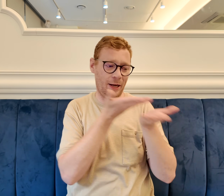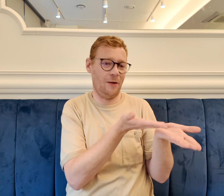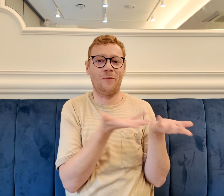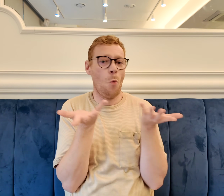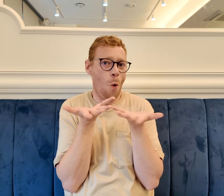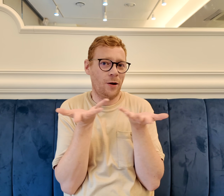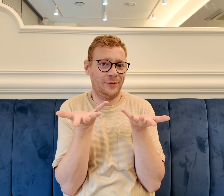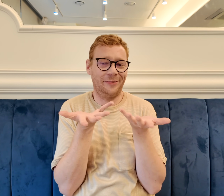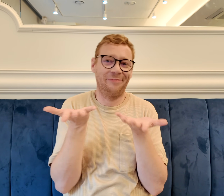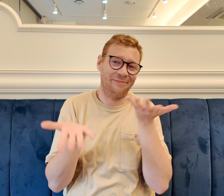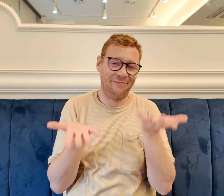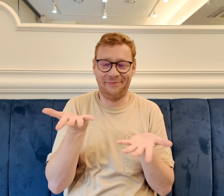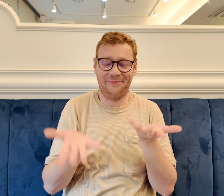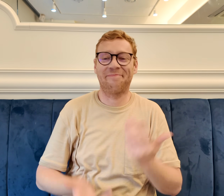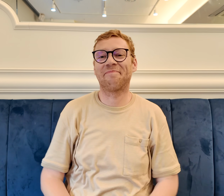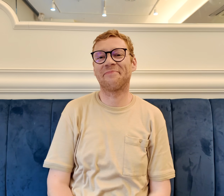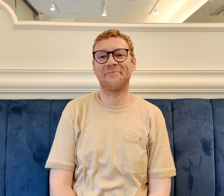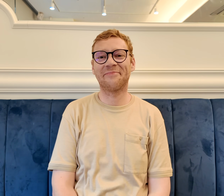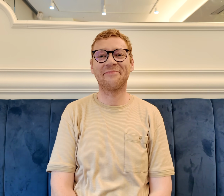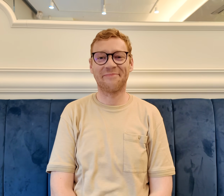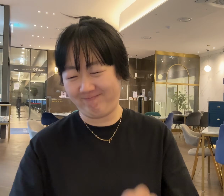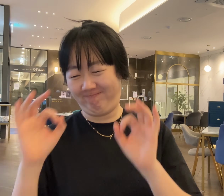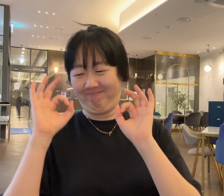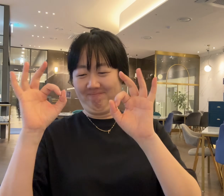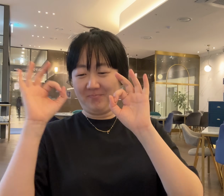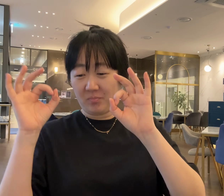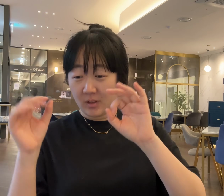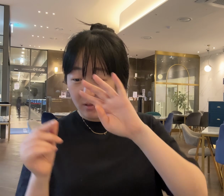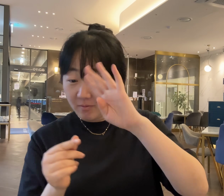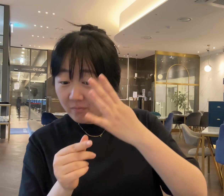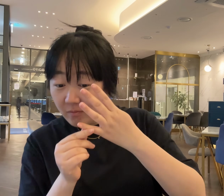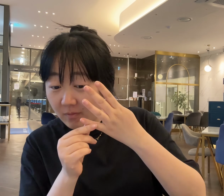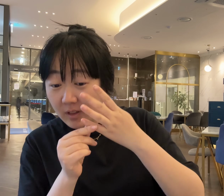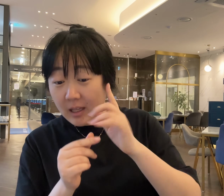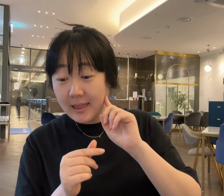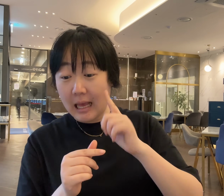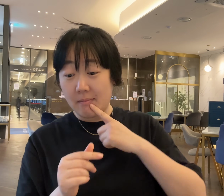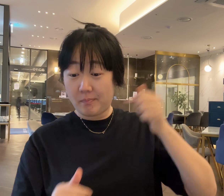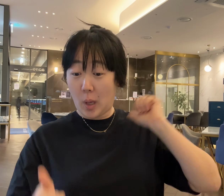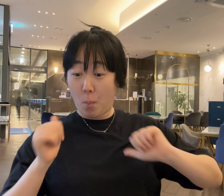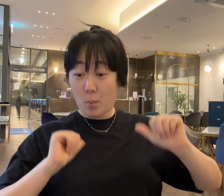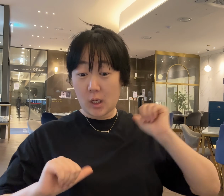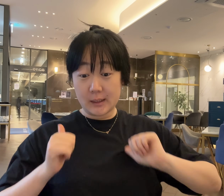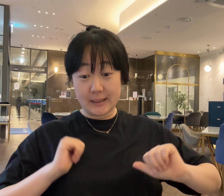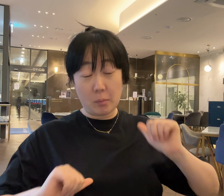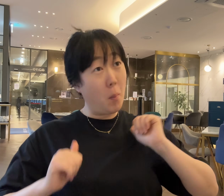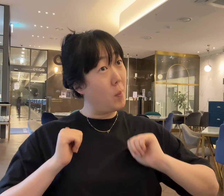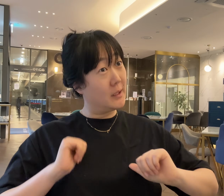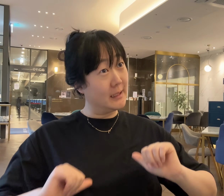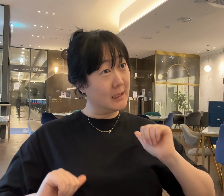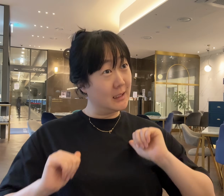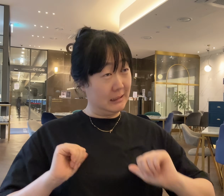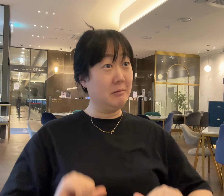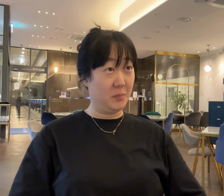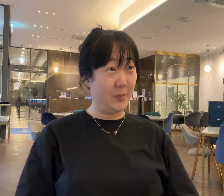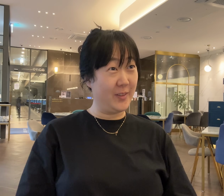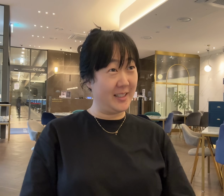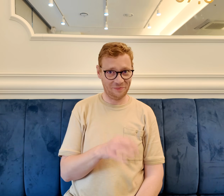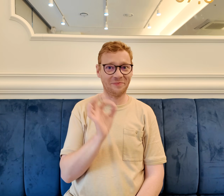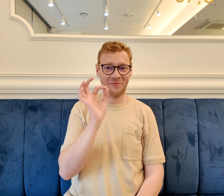what is being given to the Deaf? Yes, I understand. Then, let's talk about performances.